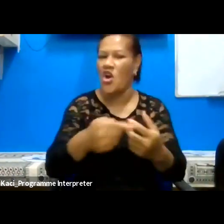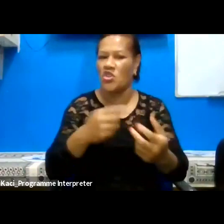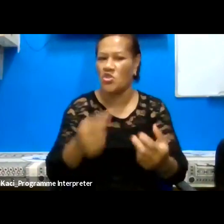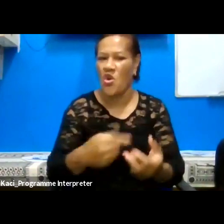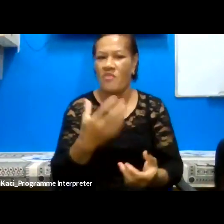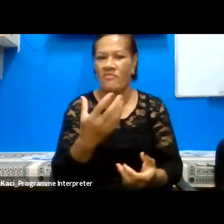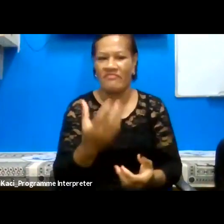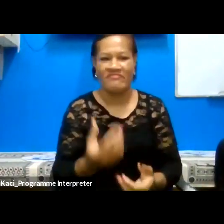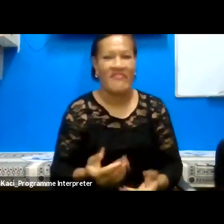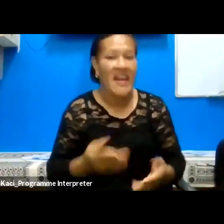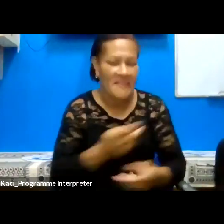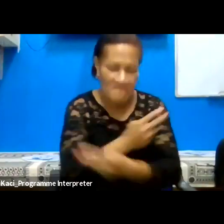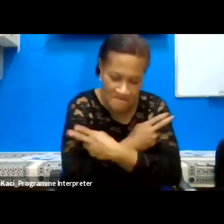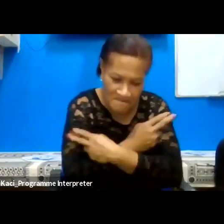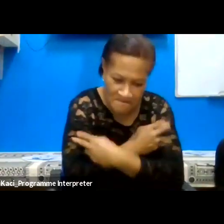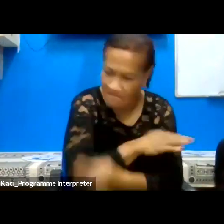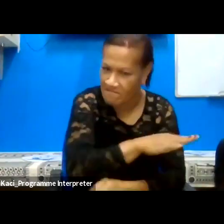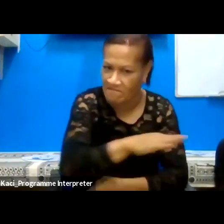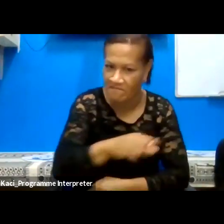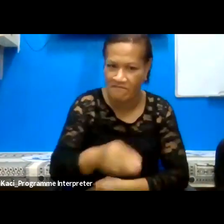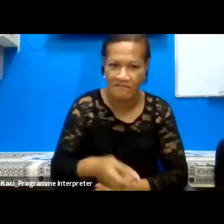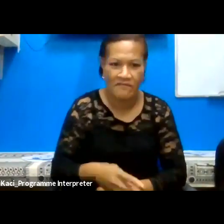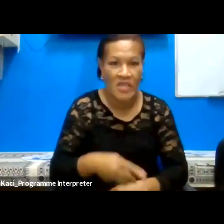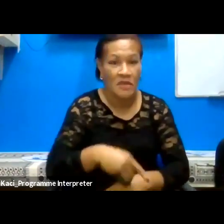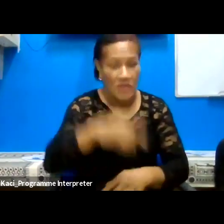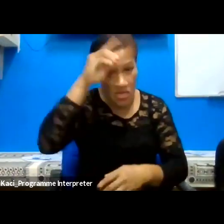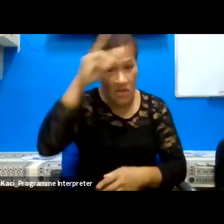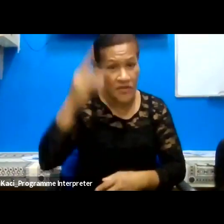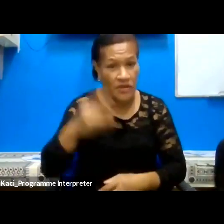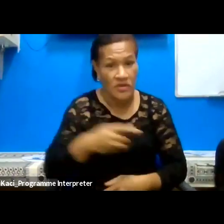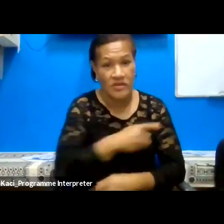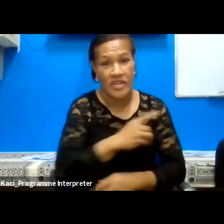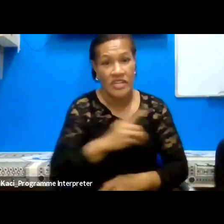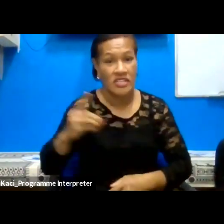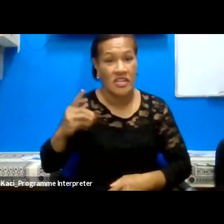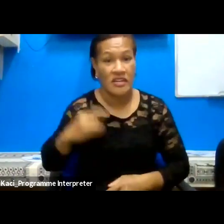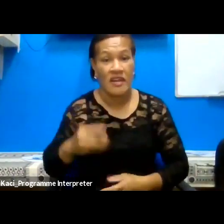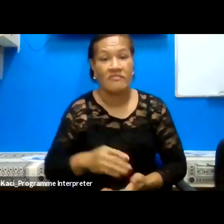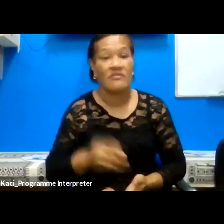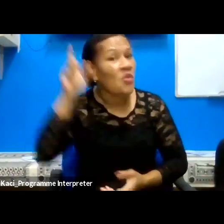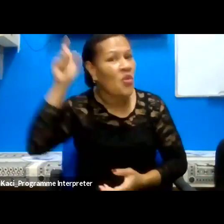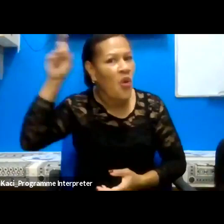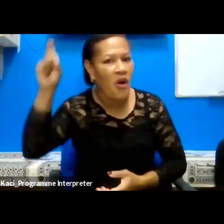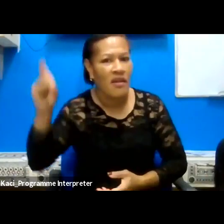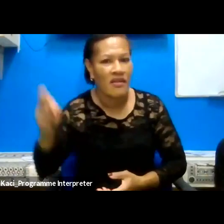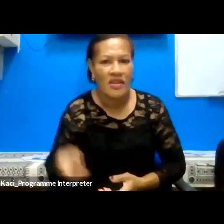educating the community with